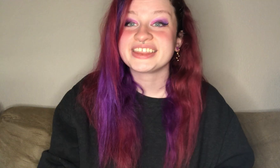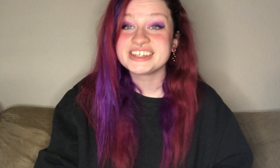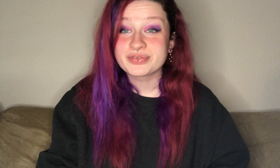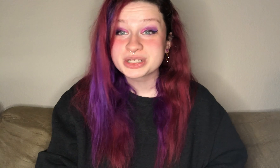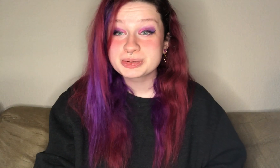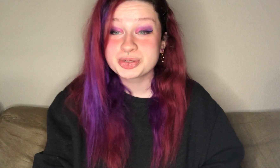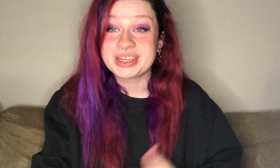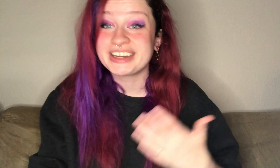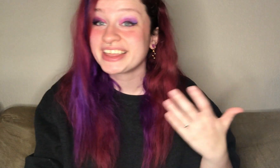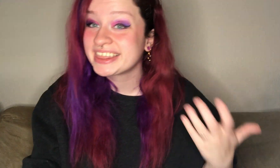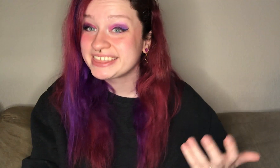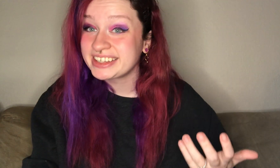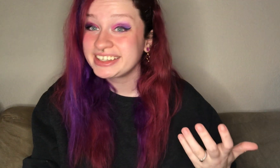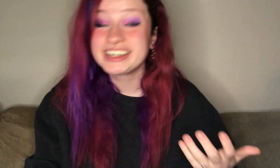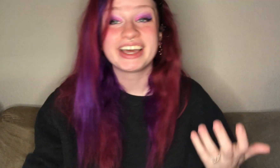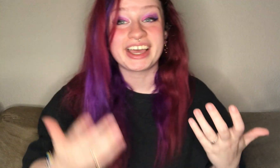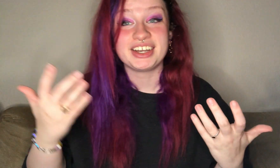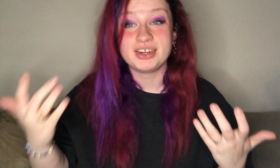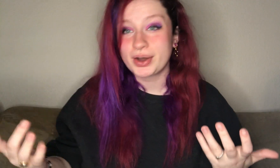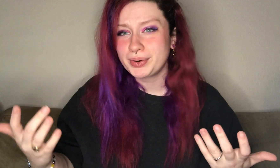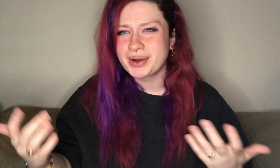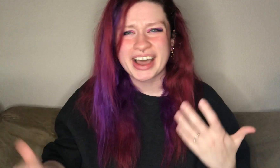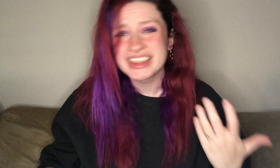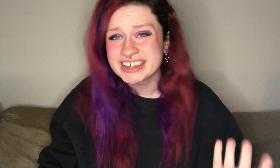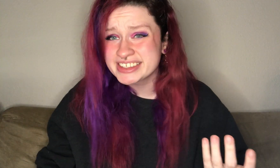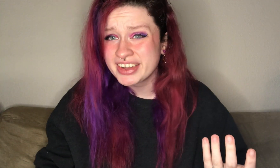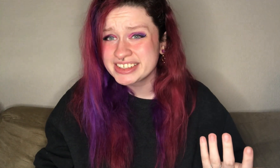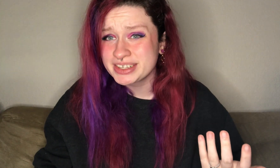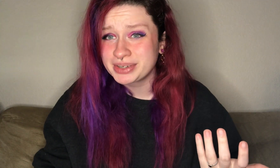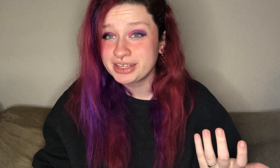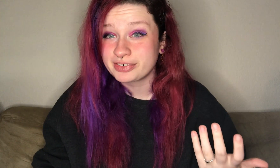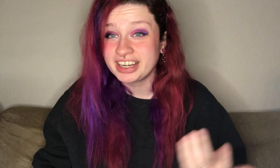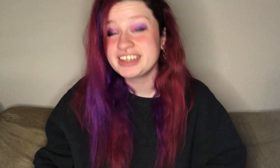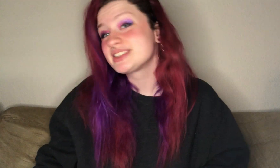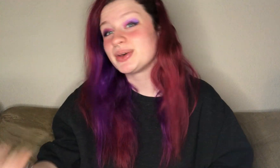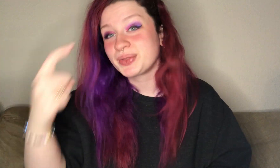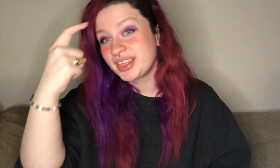the difference between think and know i think is honestly really funny so